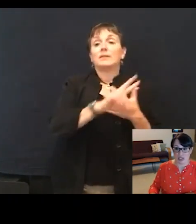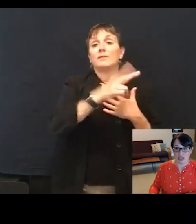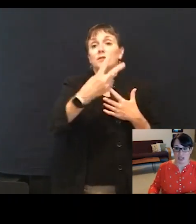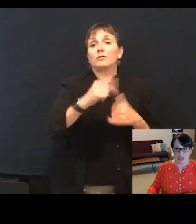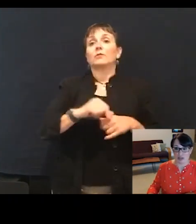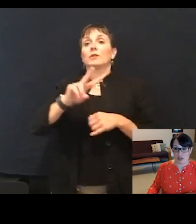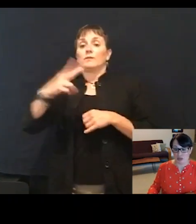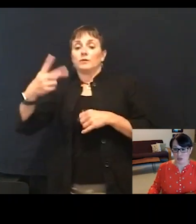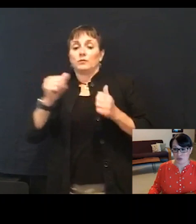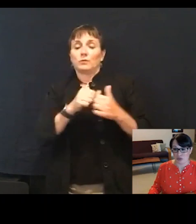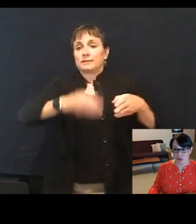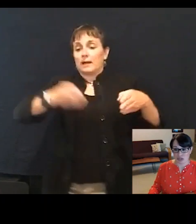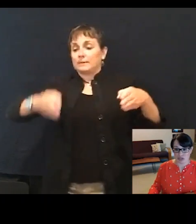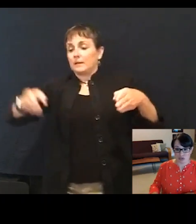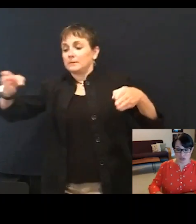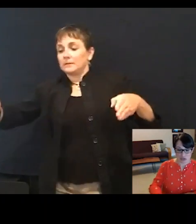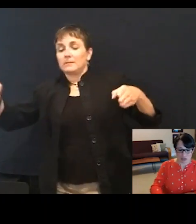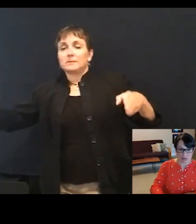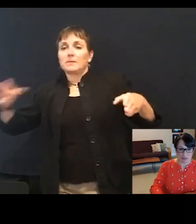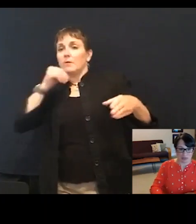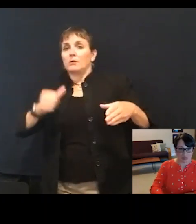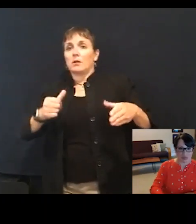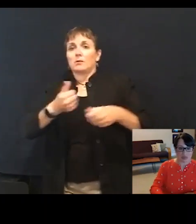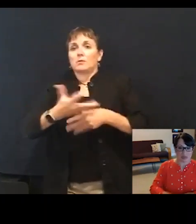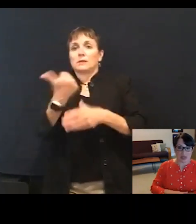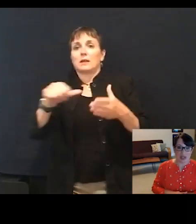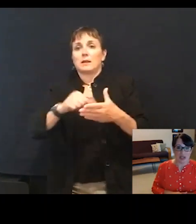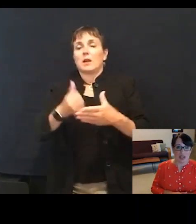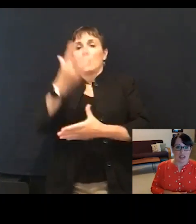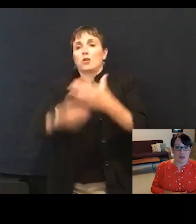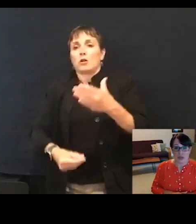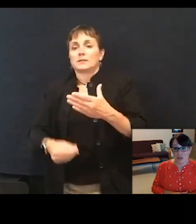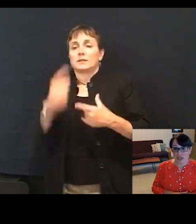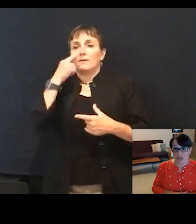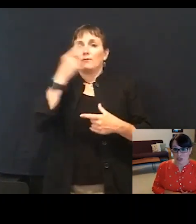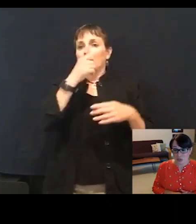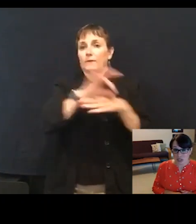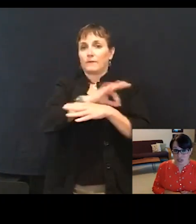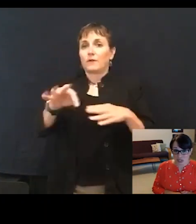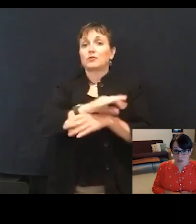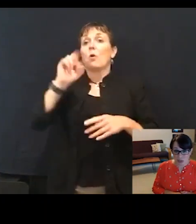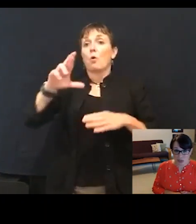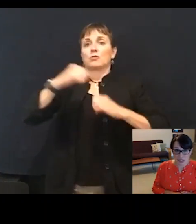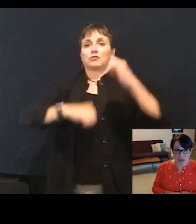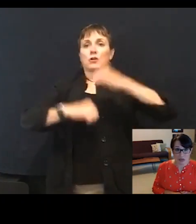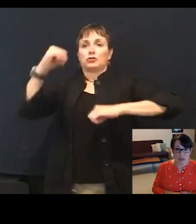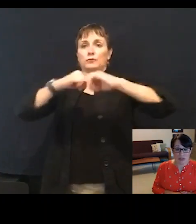The same is true of retinal structure. That was only a six weeks experiment, however.